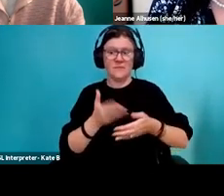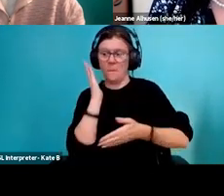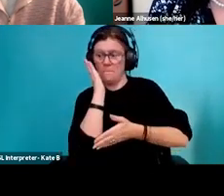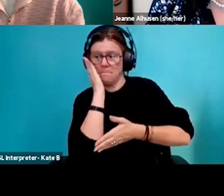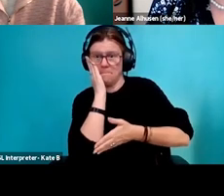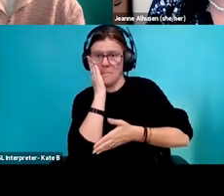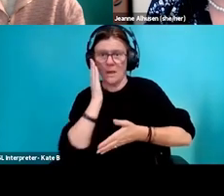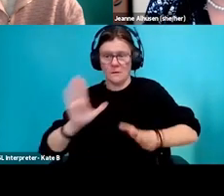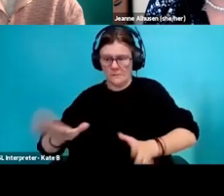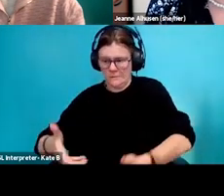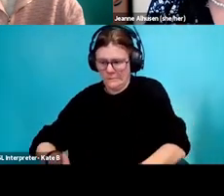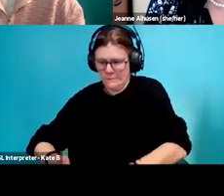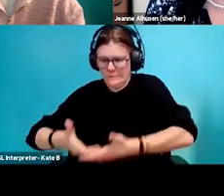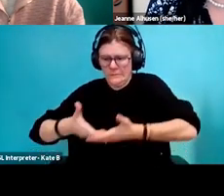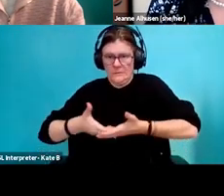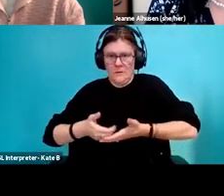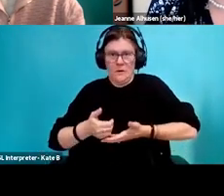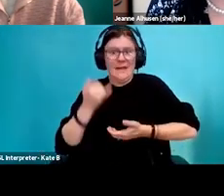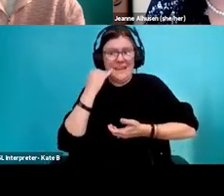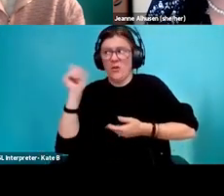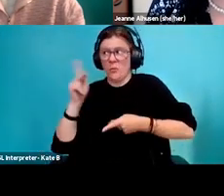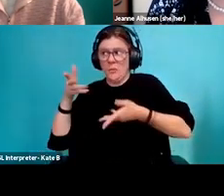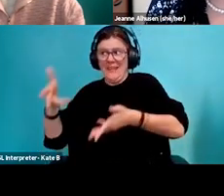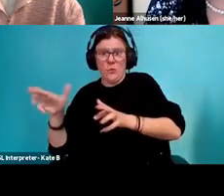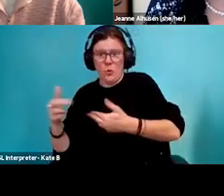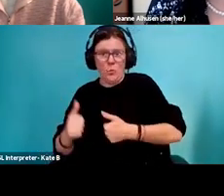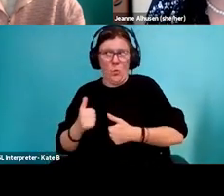her hospital room while anyone else was in the room, because they were afraid that they